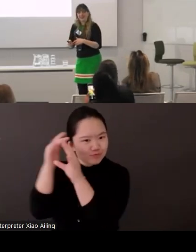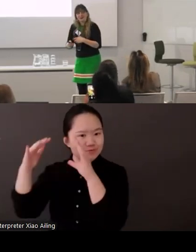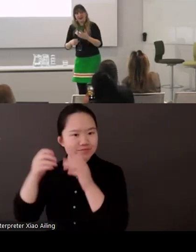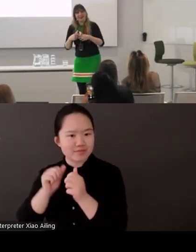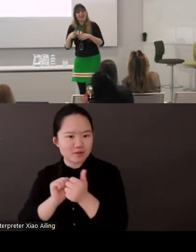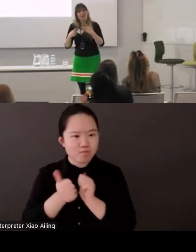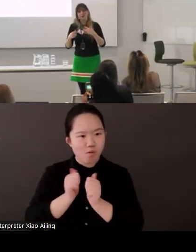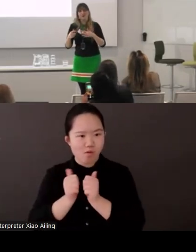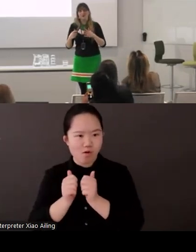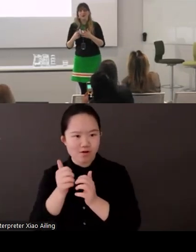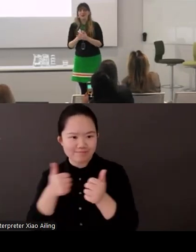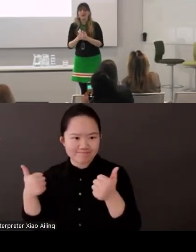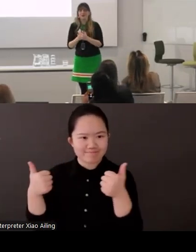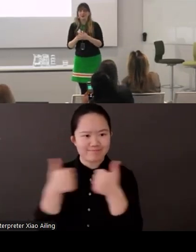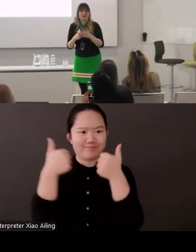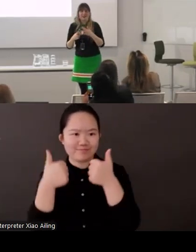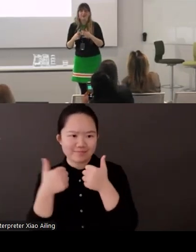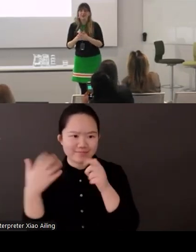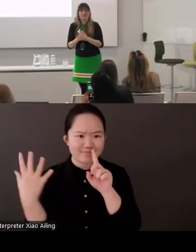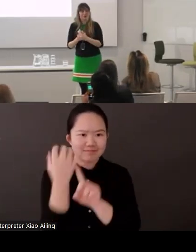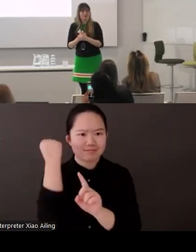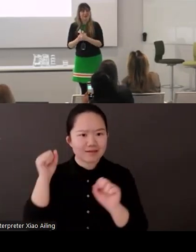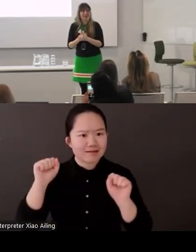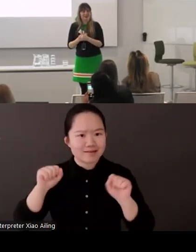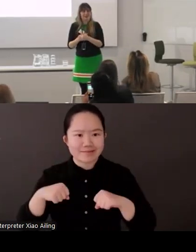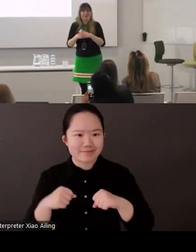Trying to also try and yeah, disrupt a bit like that